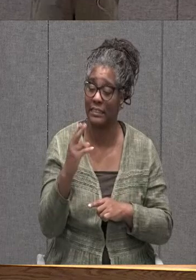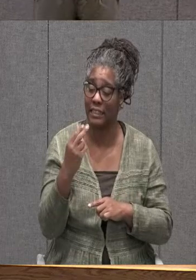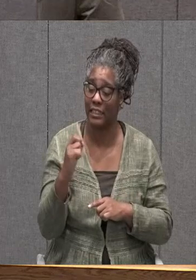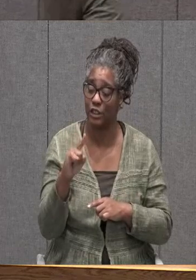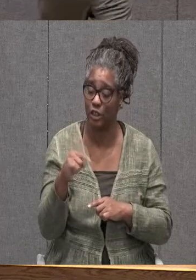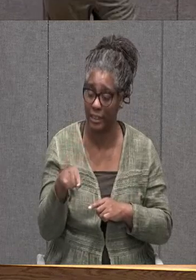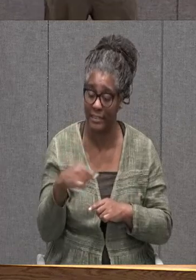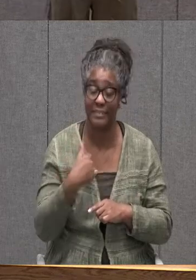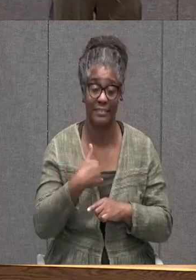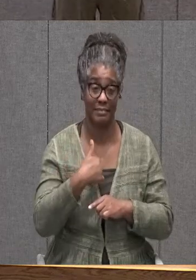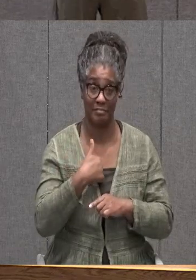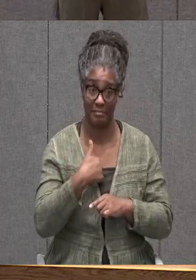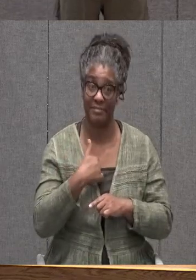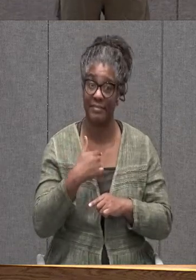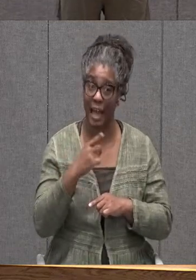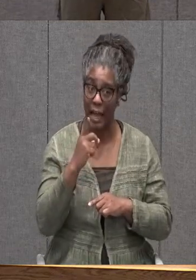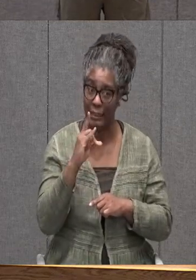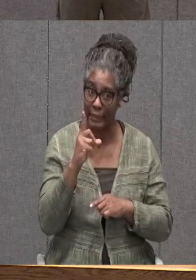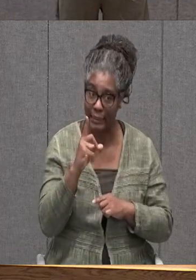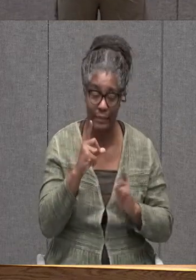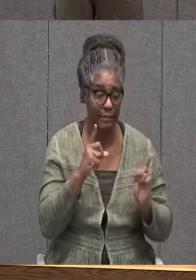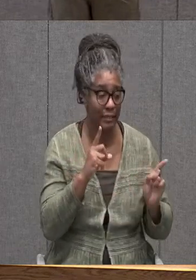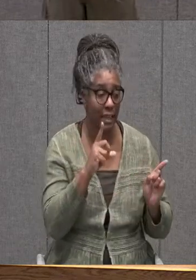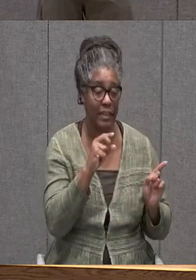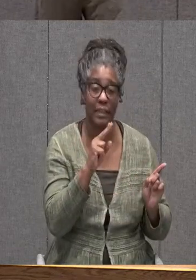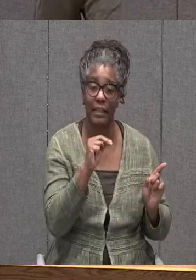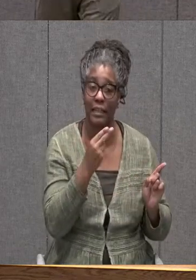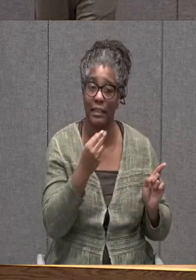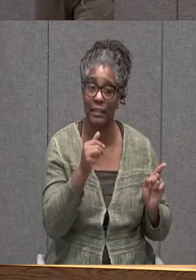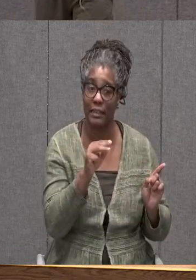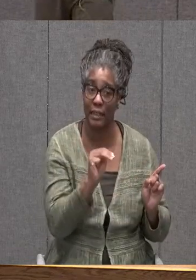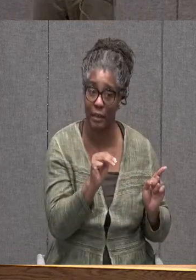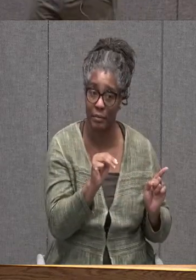Mr Dunham once did it, was that, we a great ready position,